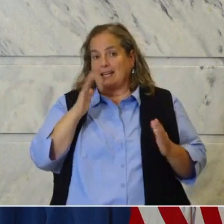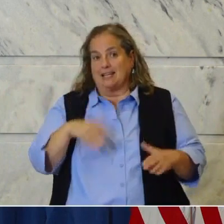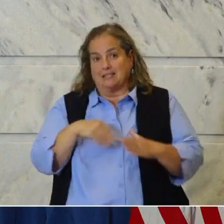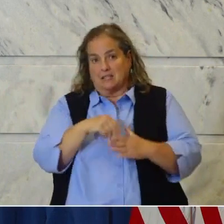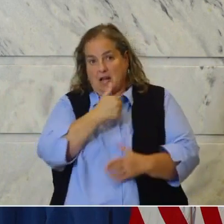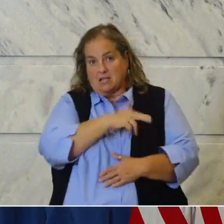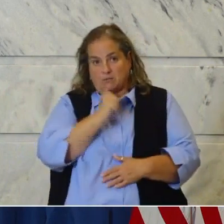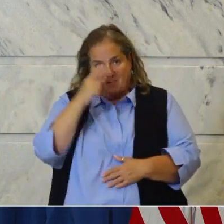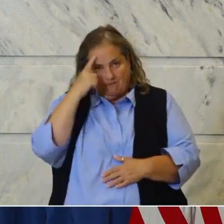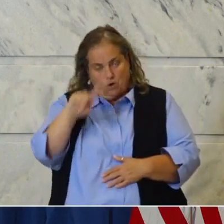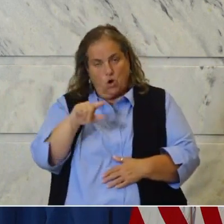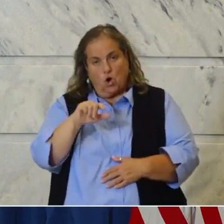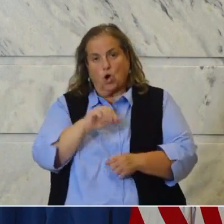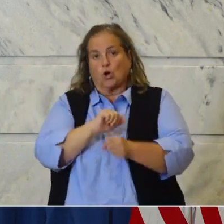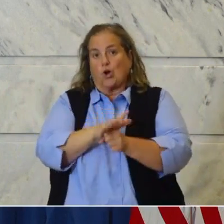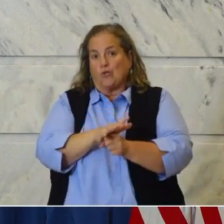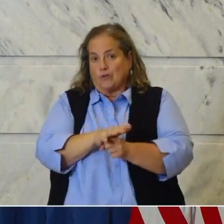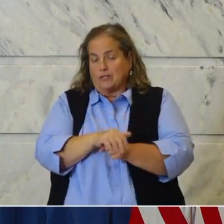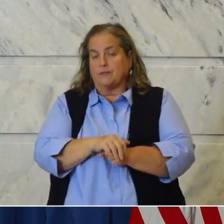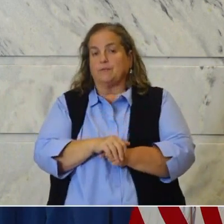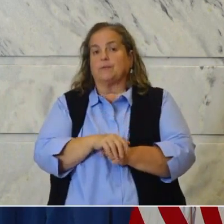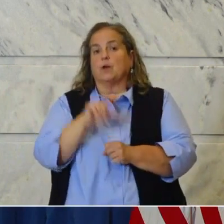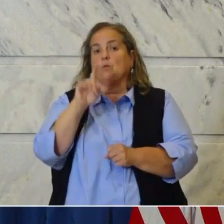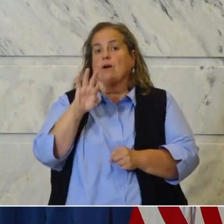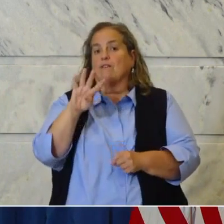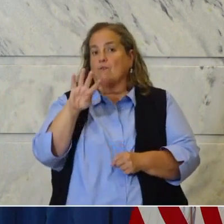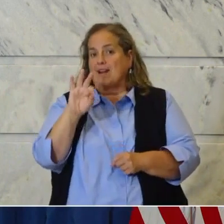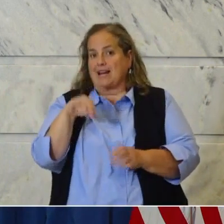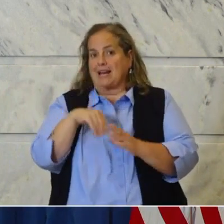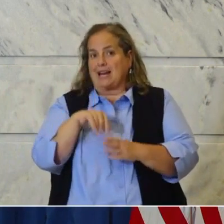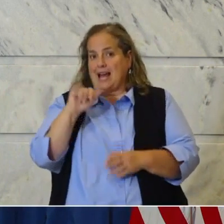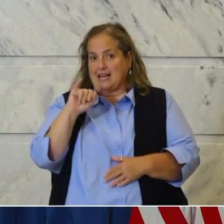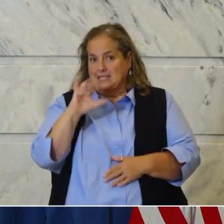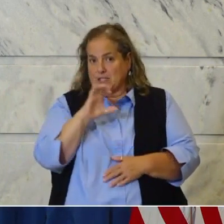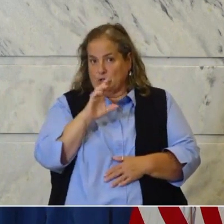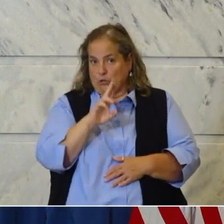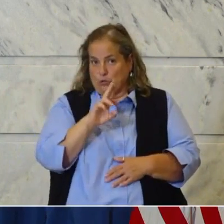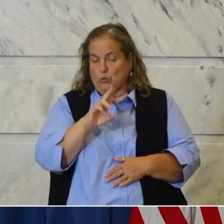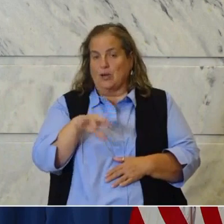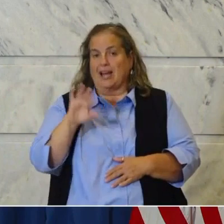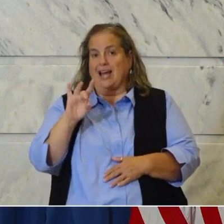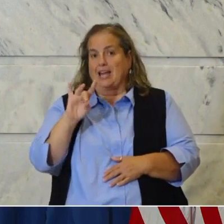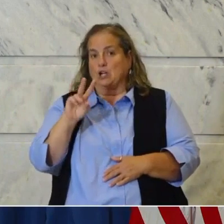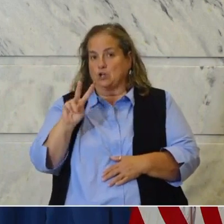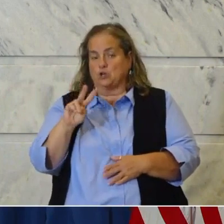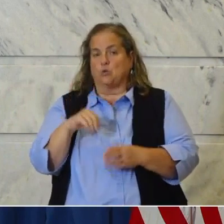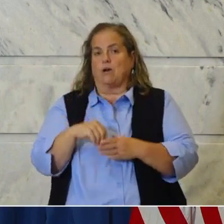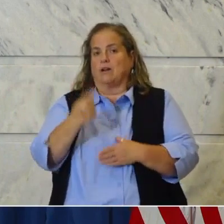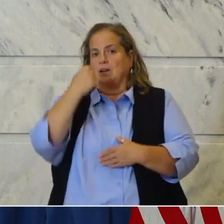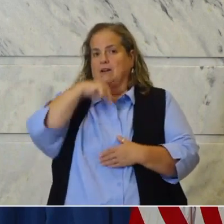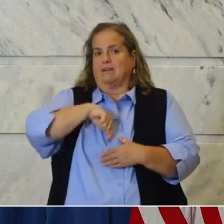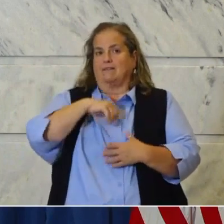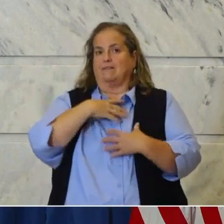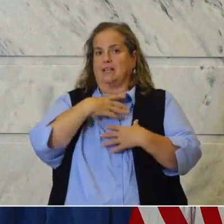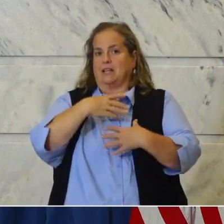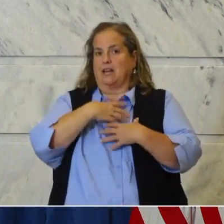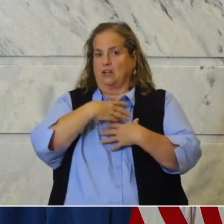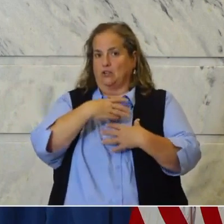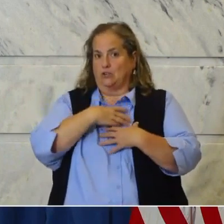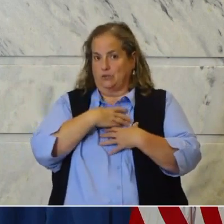for Cove in 19 149 and the I. C U 82 on a ventilator. I believe that's lower